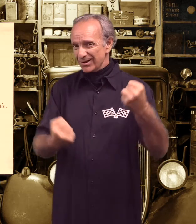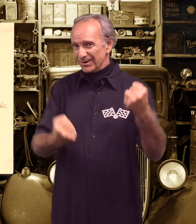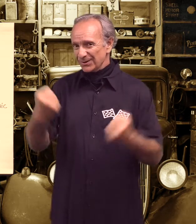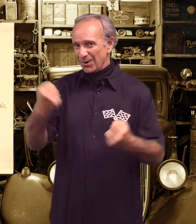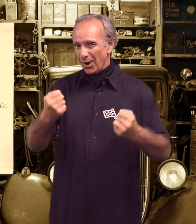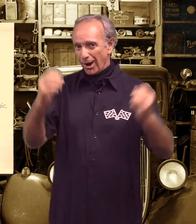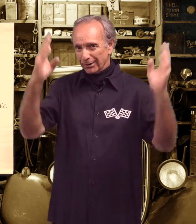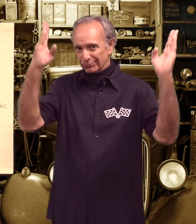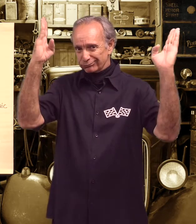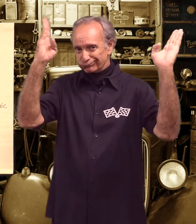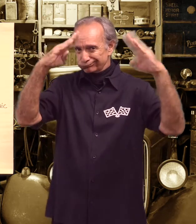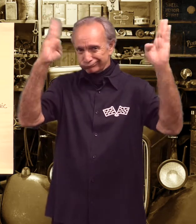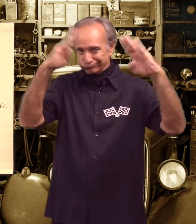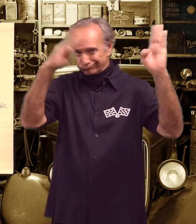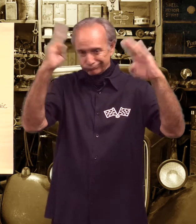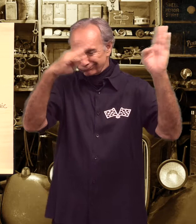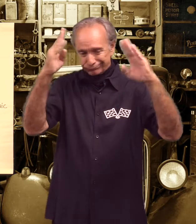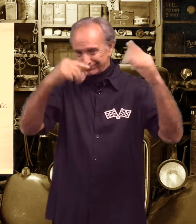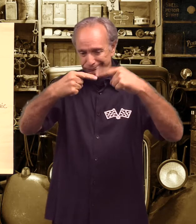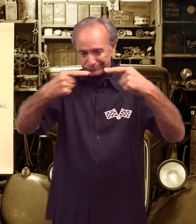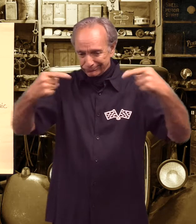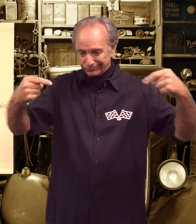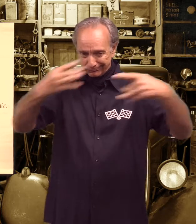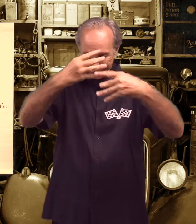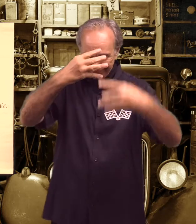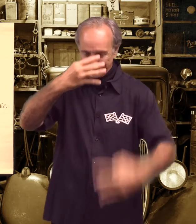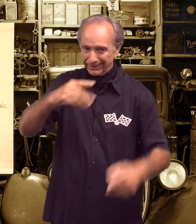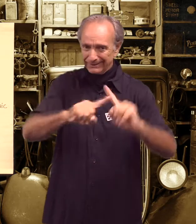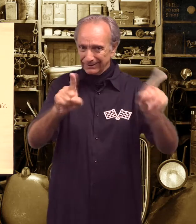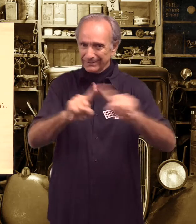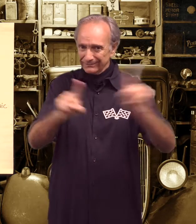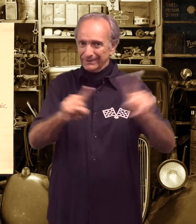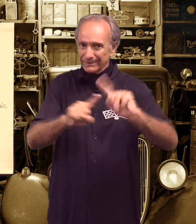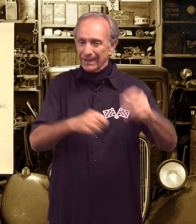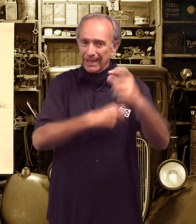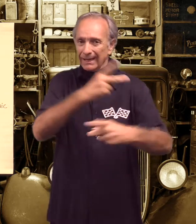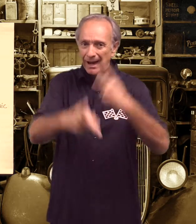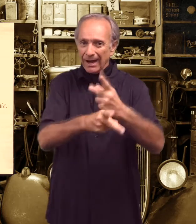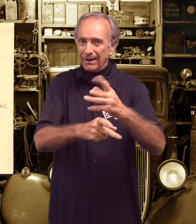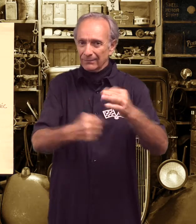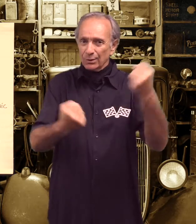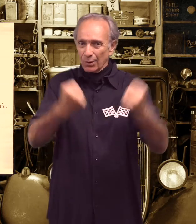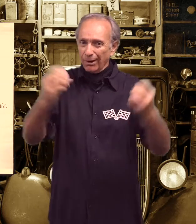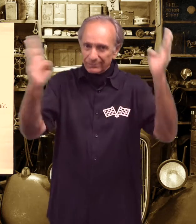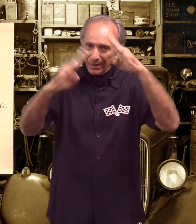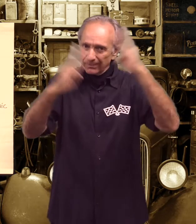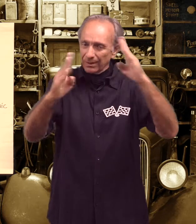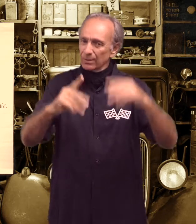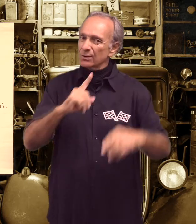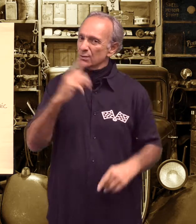... Car Trouble! All kinds of car trouble!